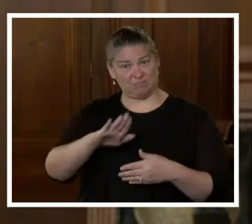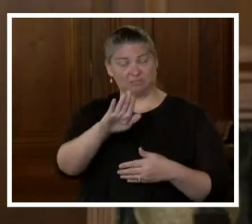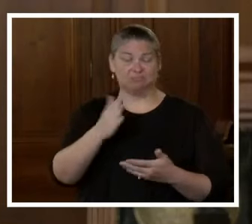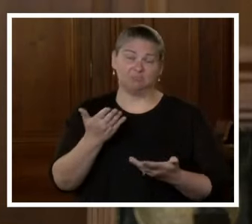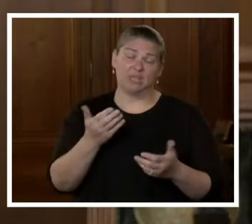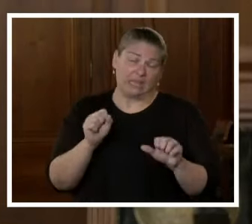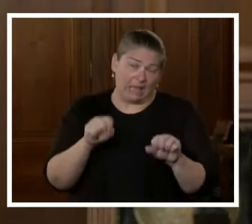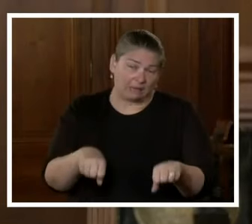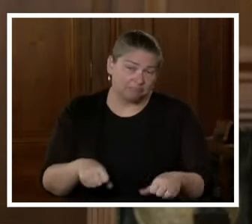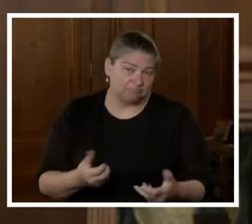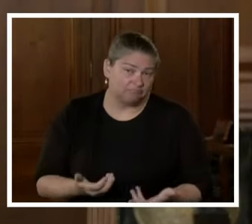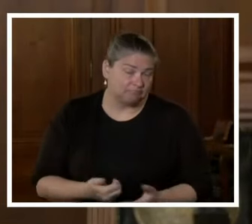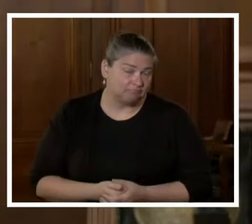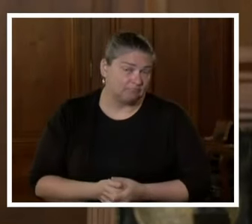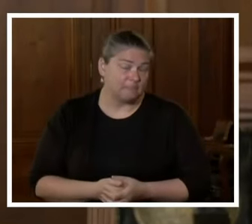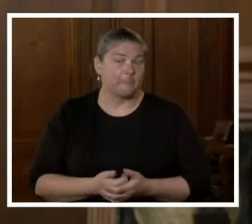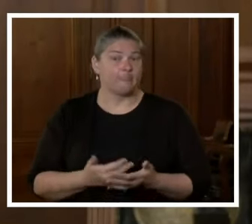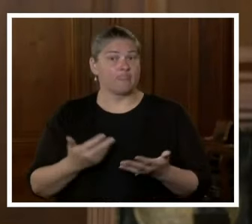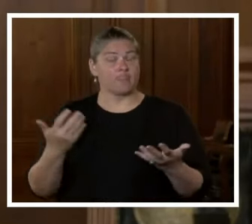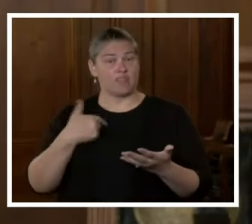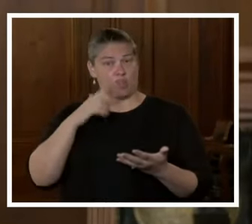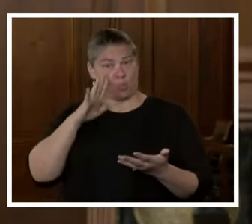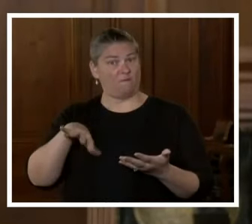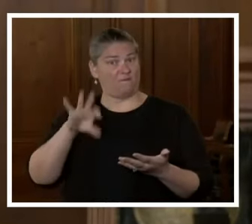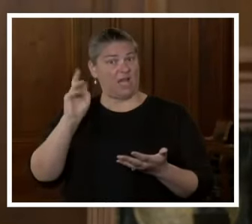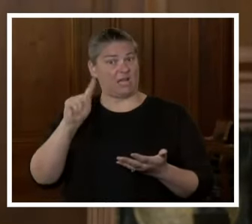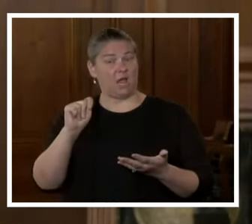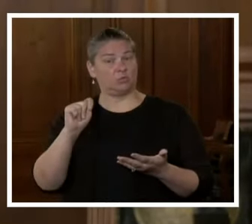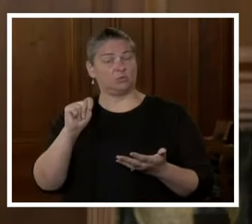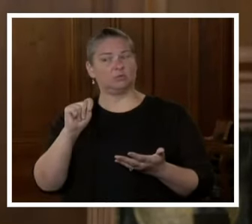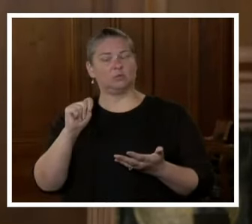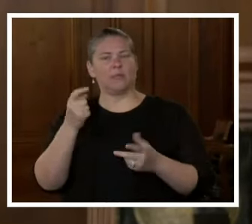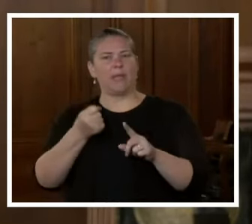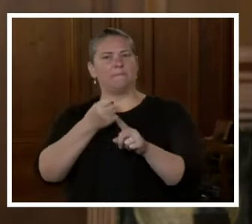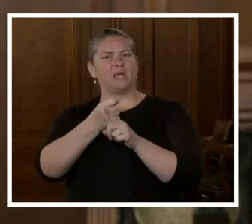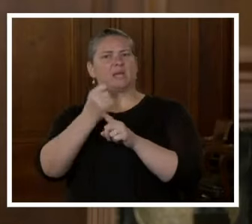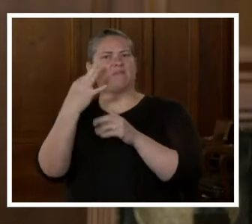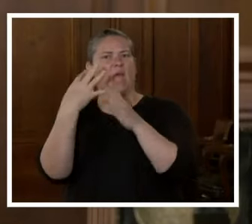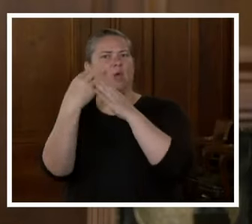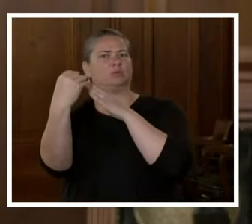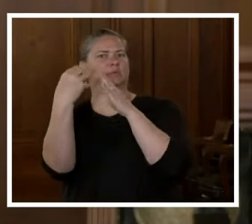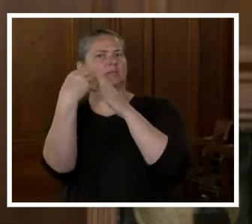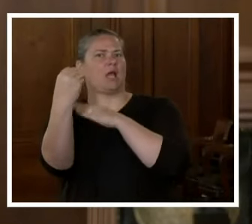OUR LAW ENFORCEMENT, OUR PROFESSIONALS THAT WANT TO DO A